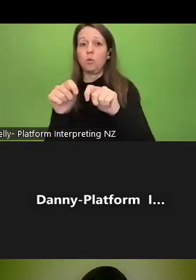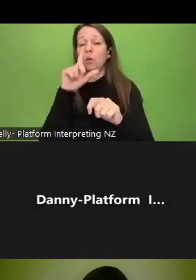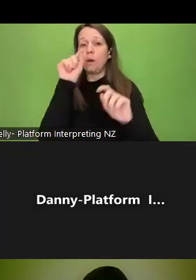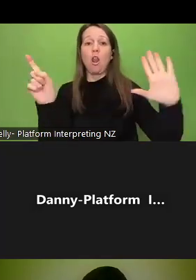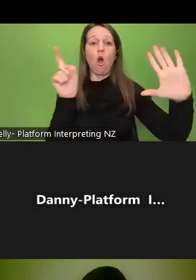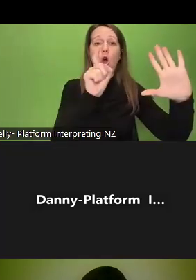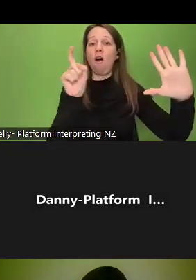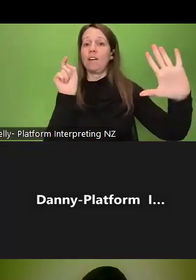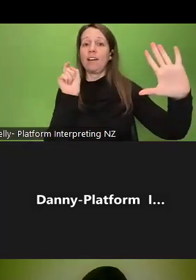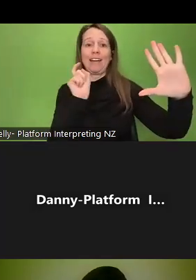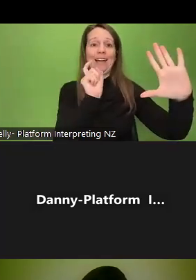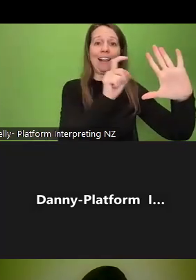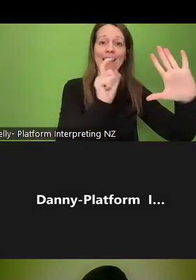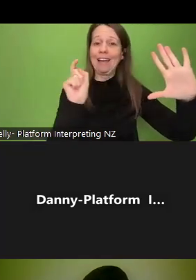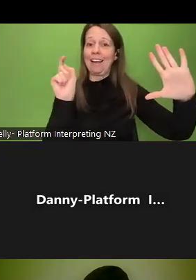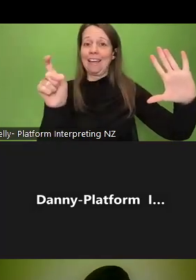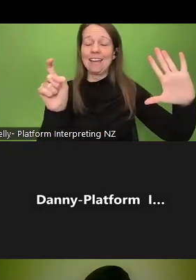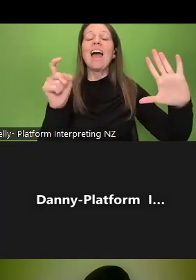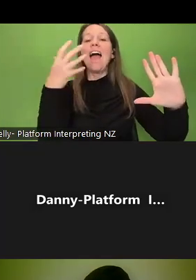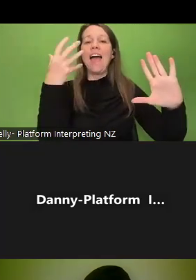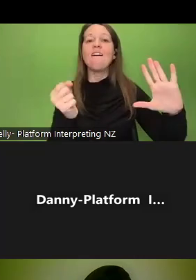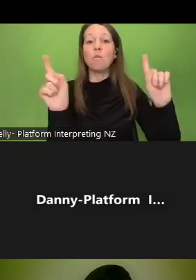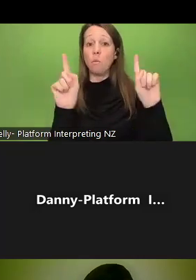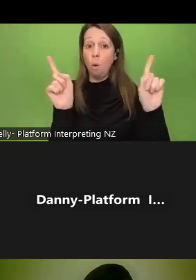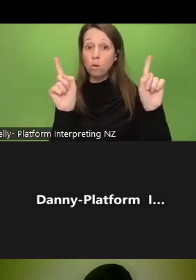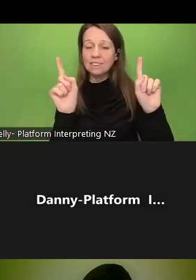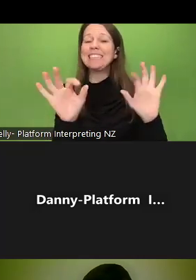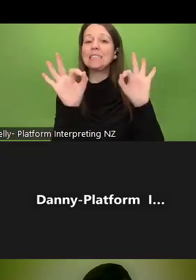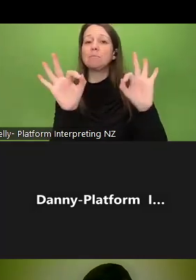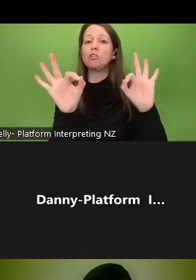So maybe using a screen reader. The first image isn't the exterior corner view of the